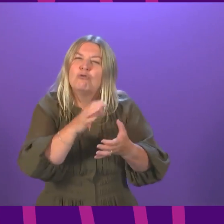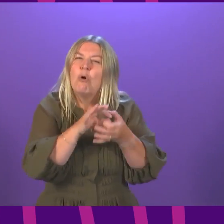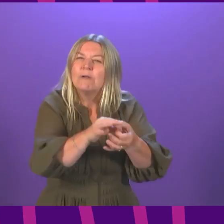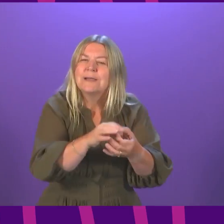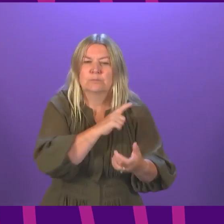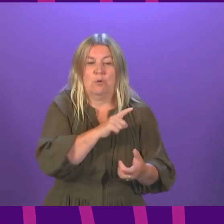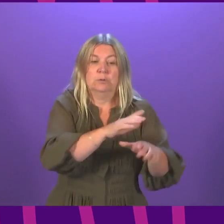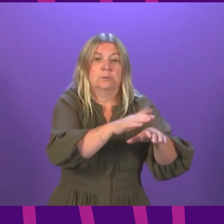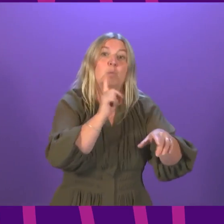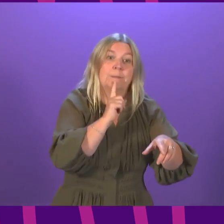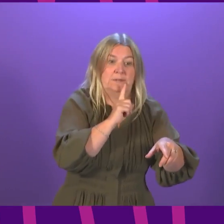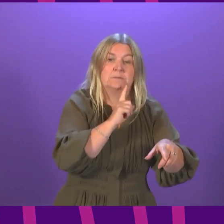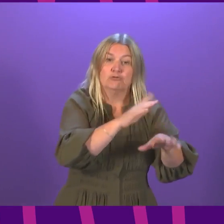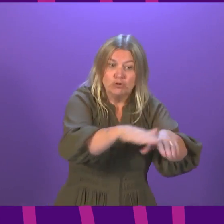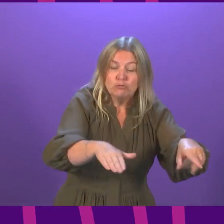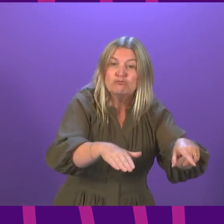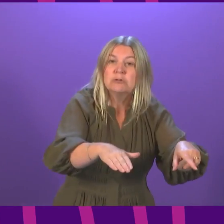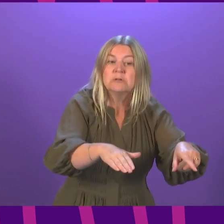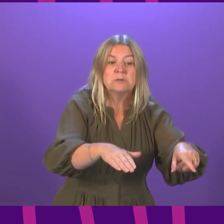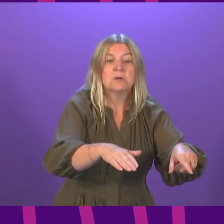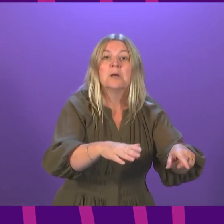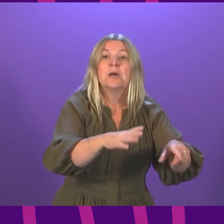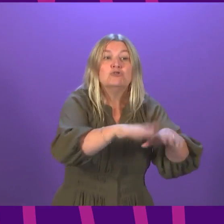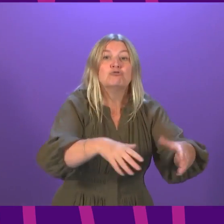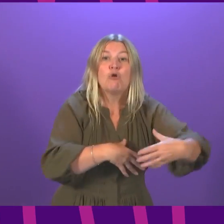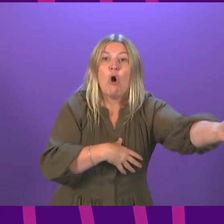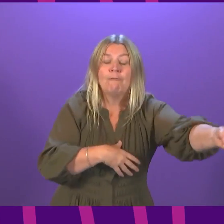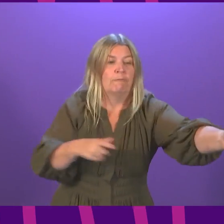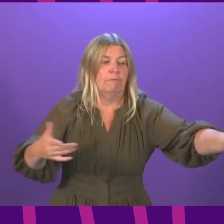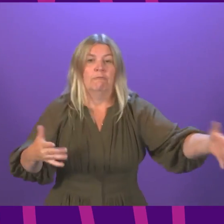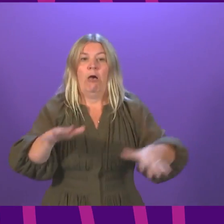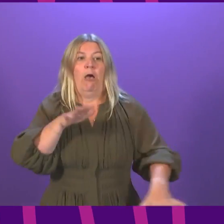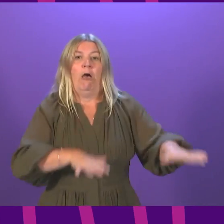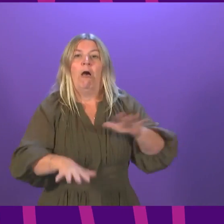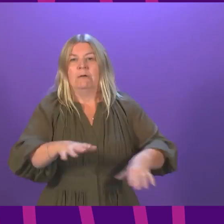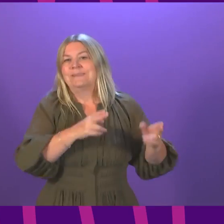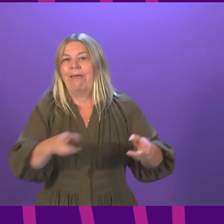death. I have committed to getting more women into treatment and recovery and to tackling